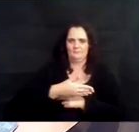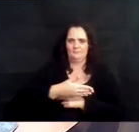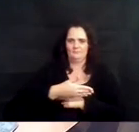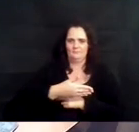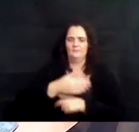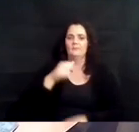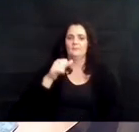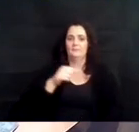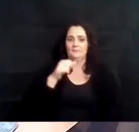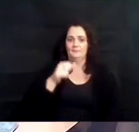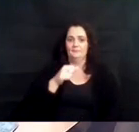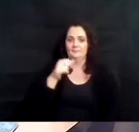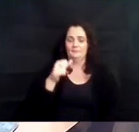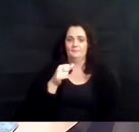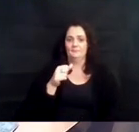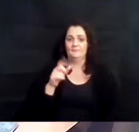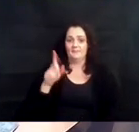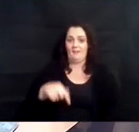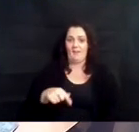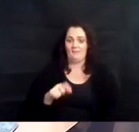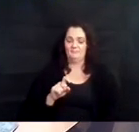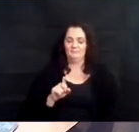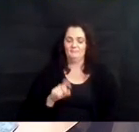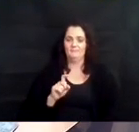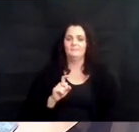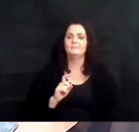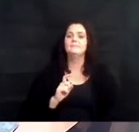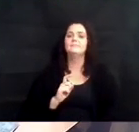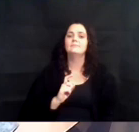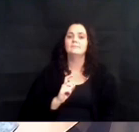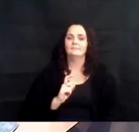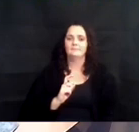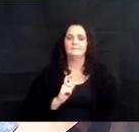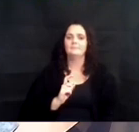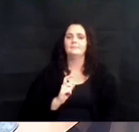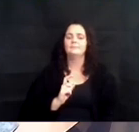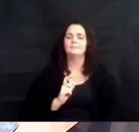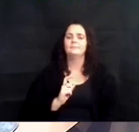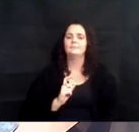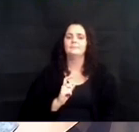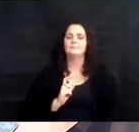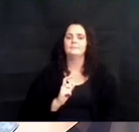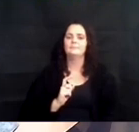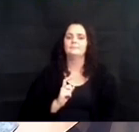Alright, and once you're ready to begin, just start taking your frames, so I'm gonna take a frame There.